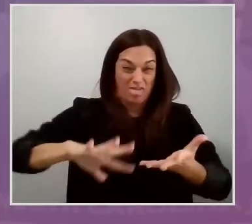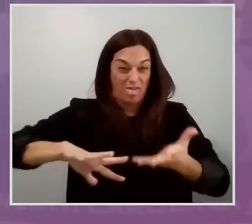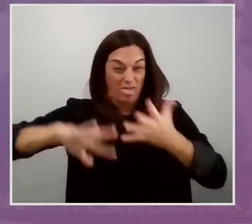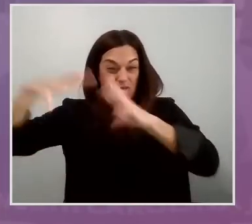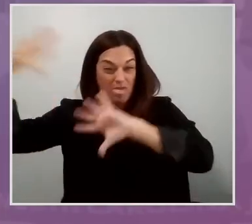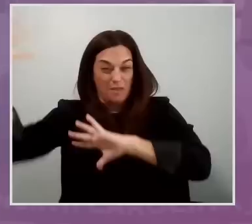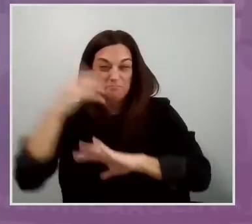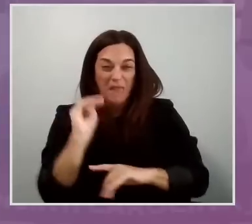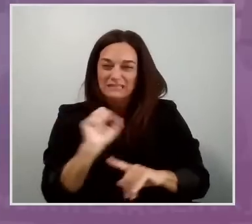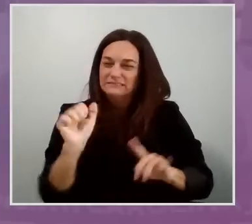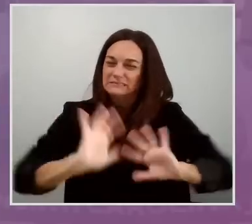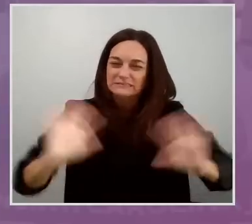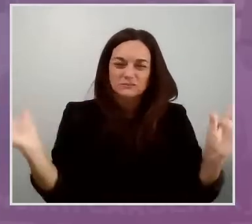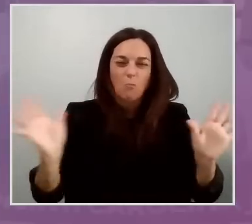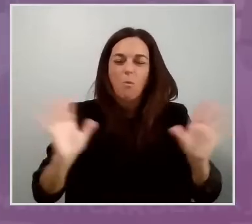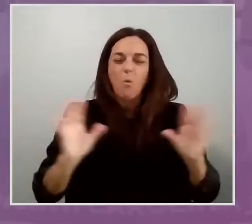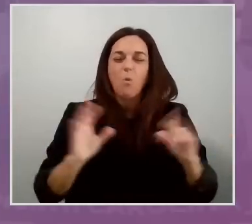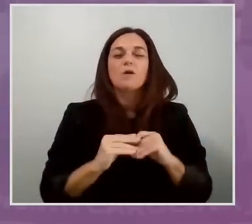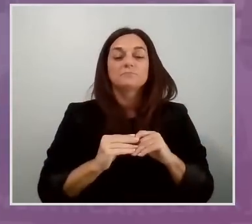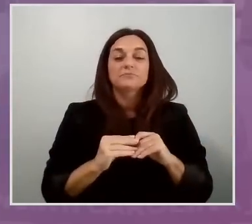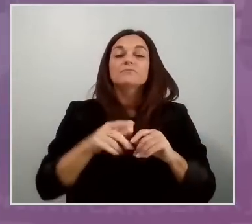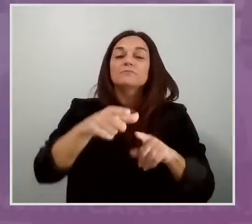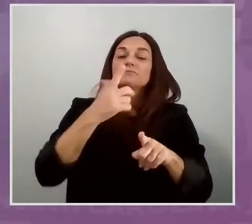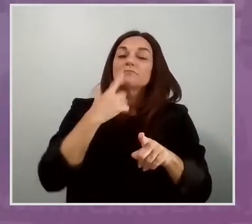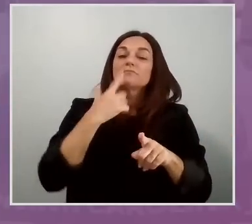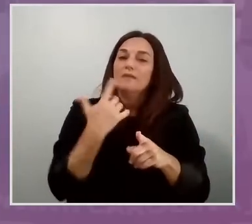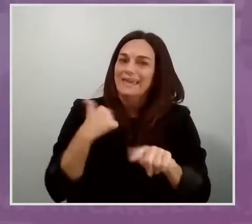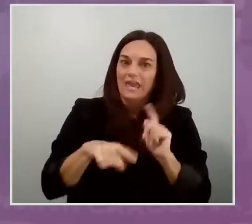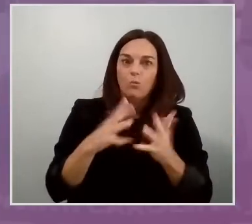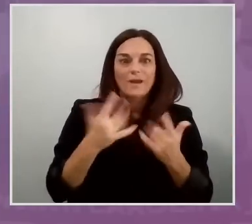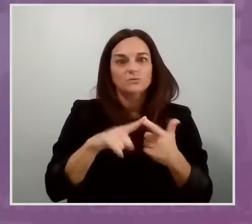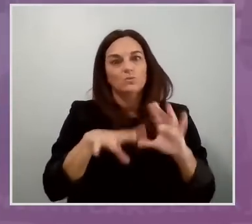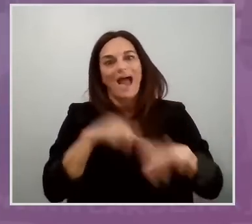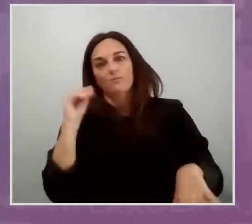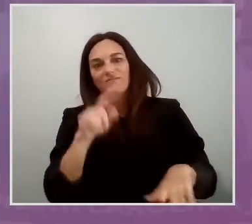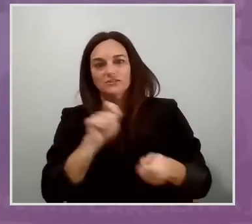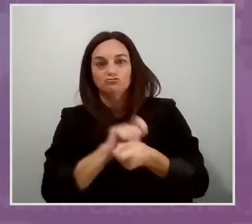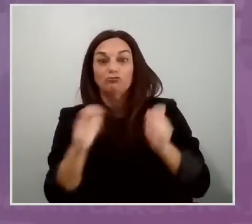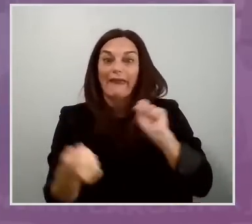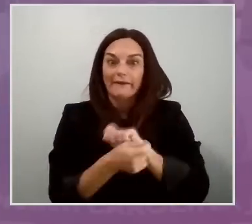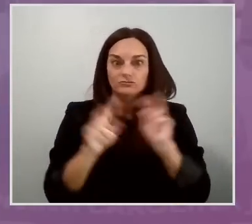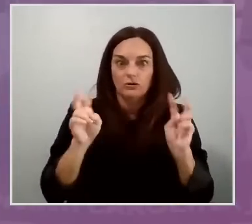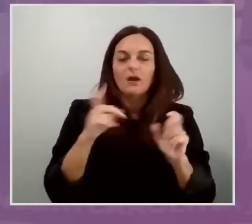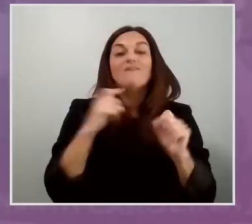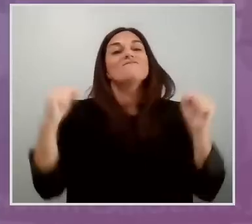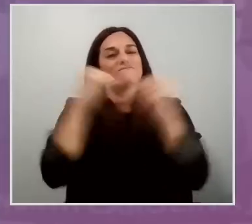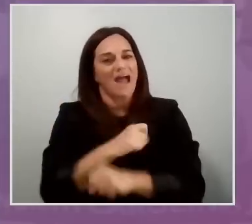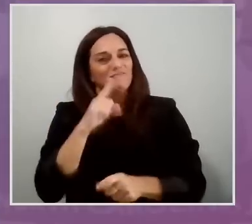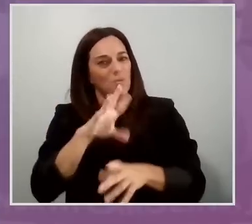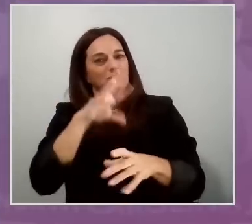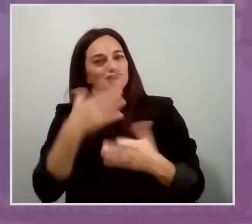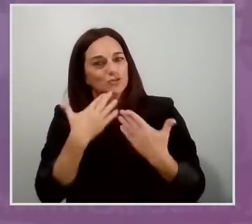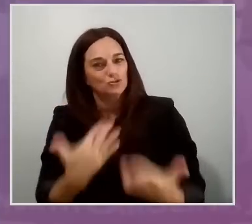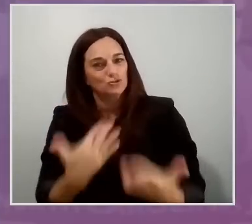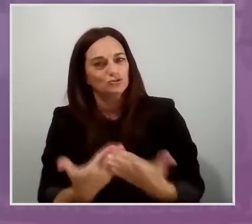PLEASE LET'S GET BACK TO FACTS AND STEER US OUT OF THIS MESS. I CANNOT WAIT TO BE A PART OF THIS CHANGE.